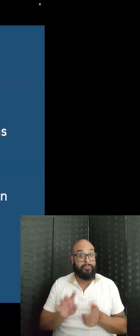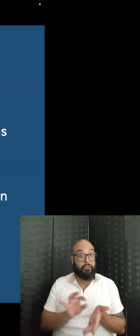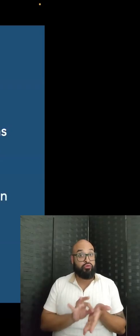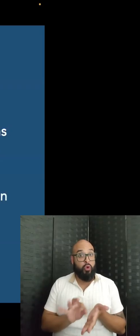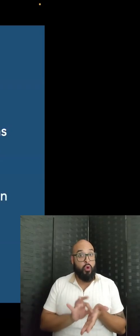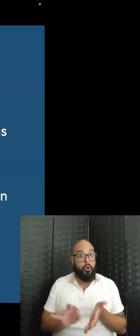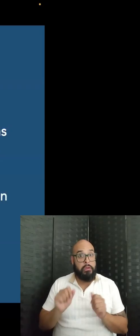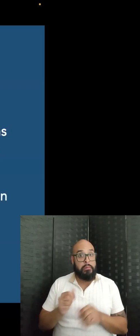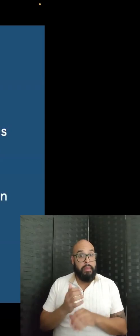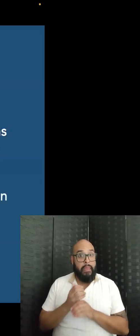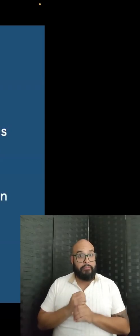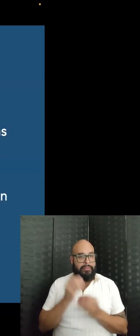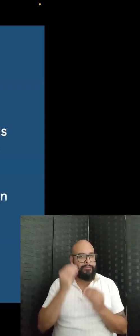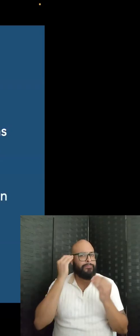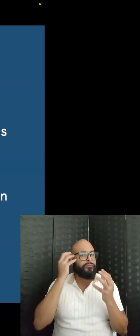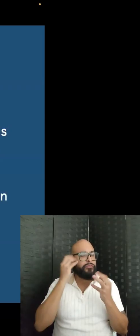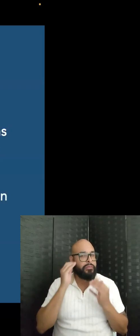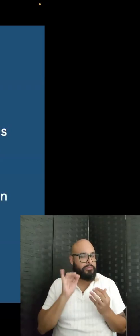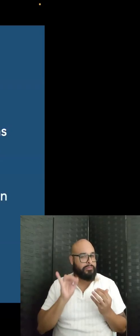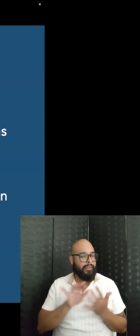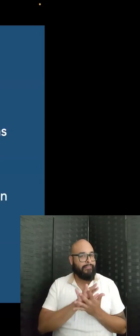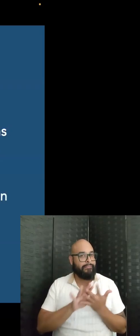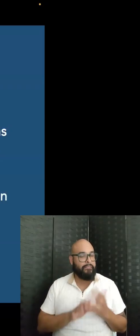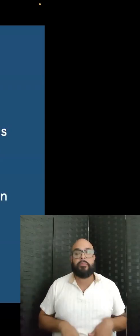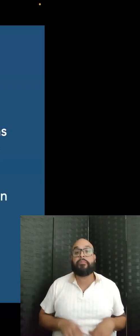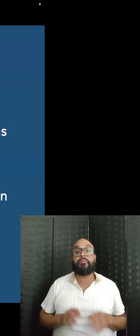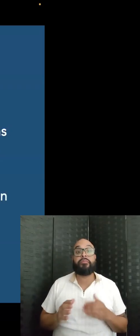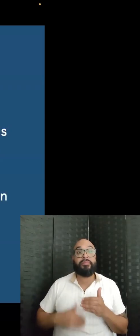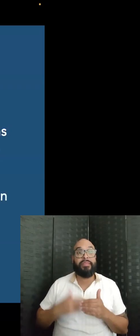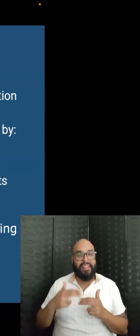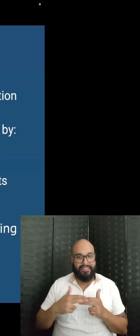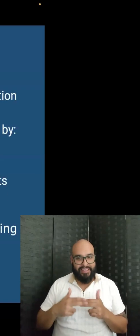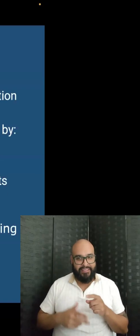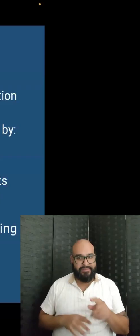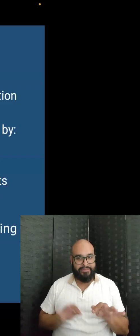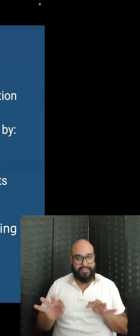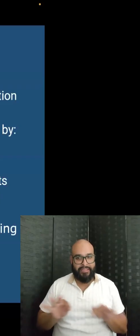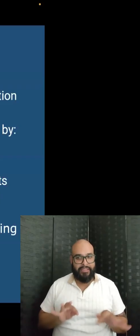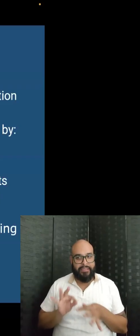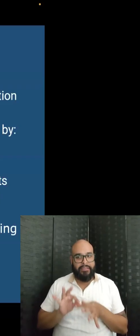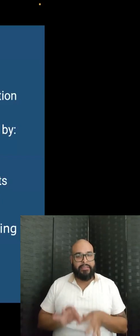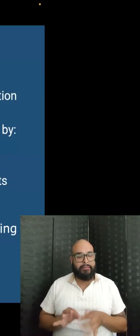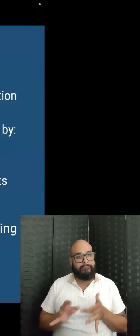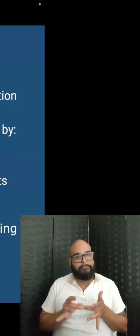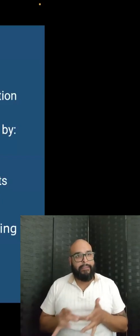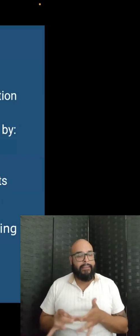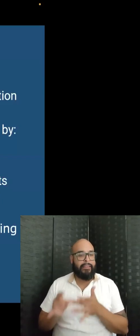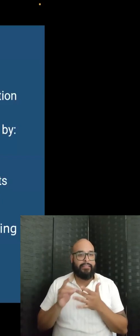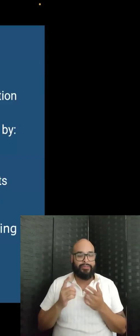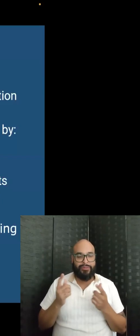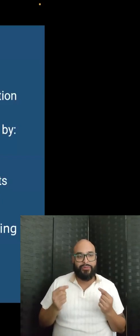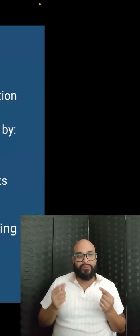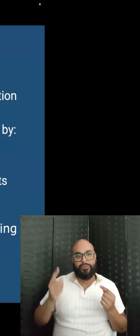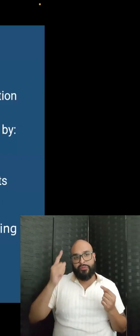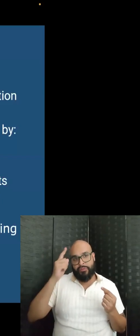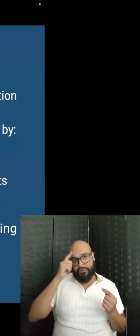All right. And then the next slide talks about guidance on what has to be done for the WJ. The WJ V is out.